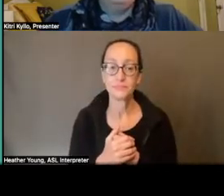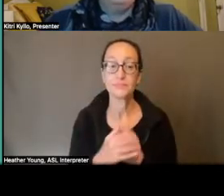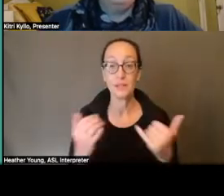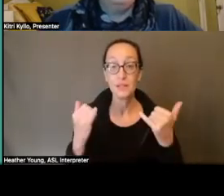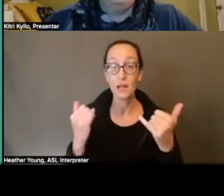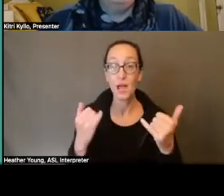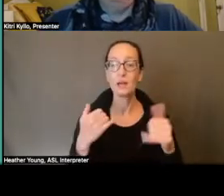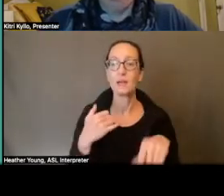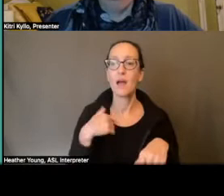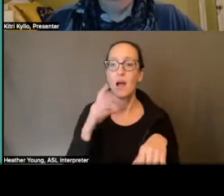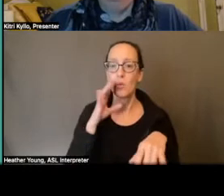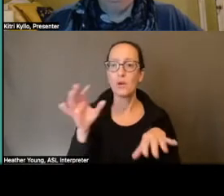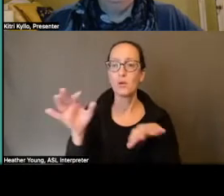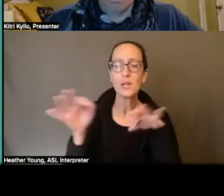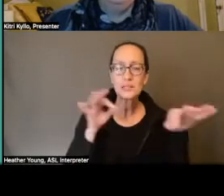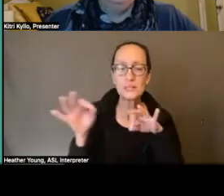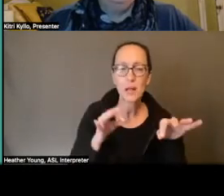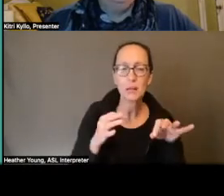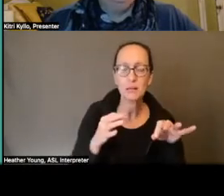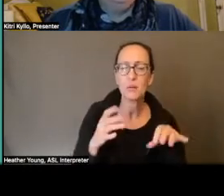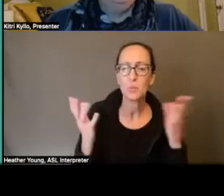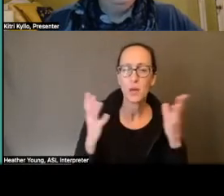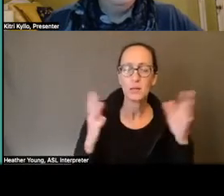about the versatility and benefit of Cued language.